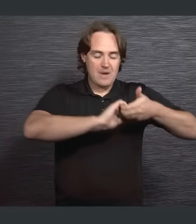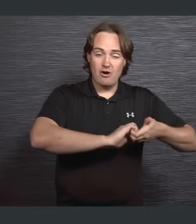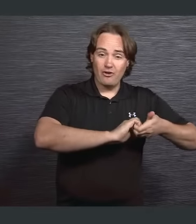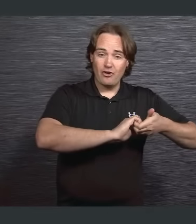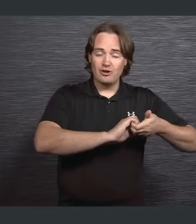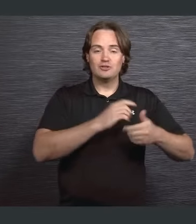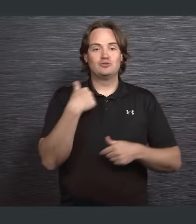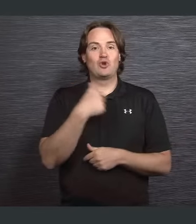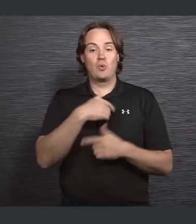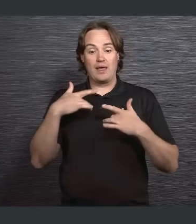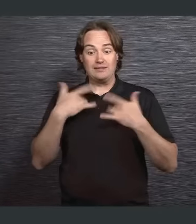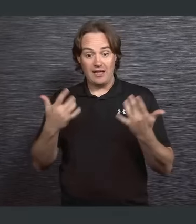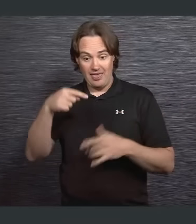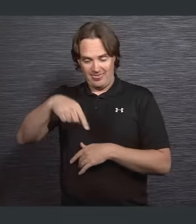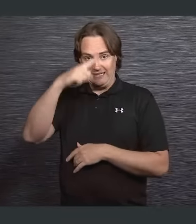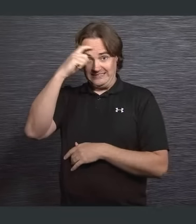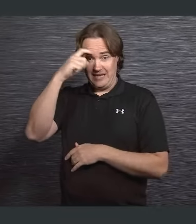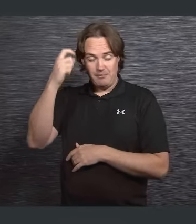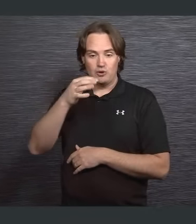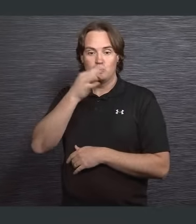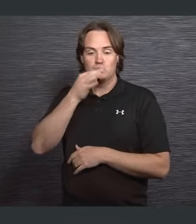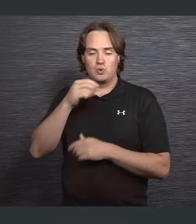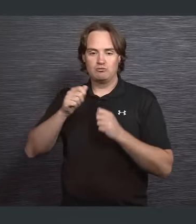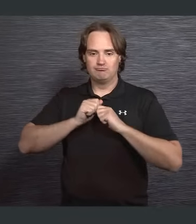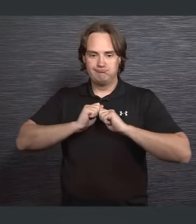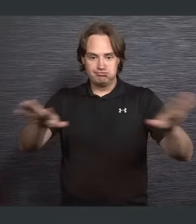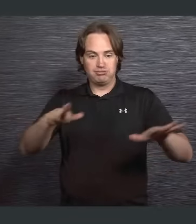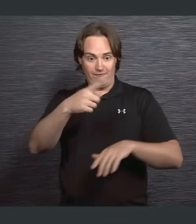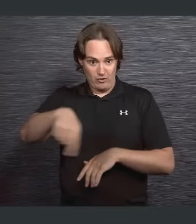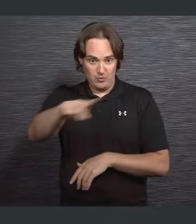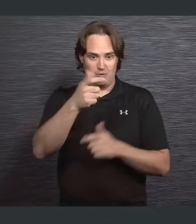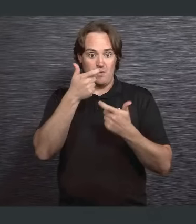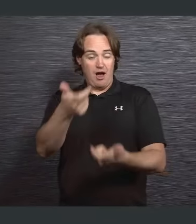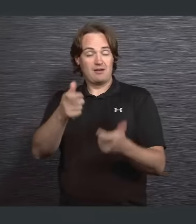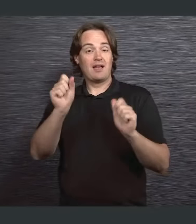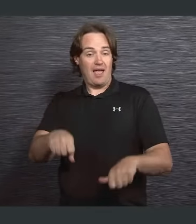which hits theaters this summer. It's a property that revolutionized the racing game